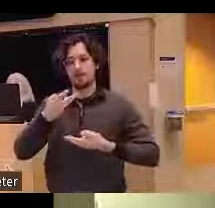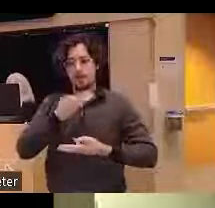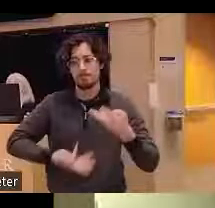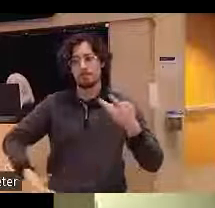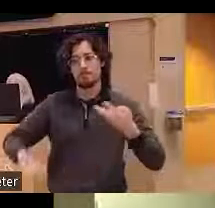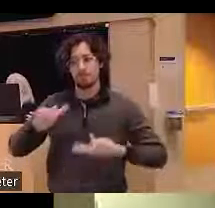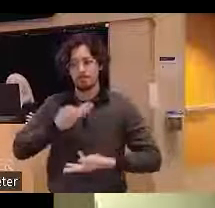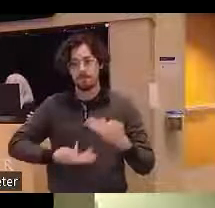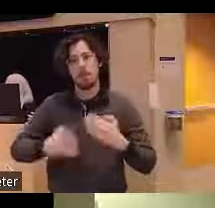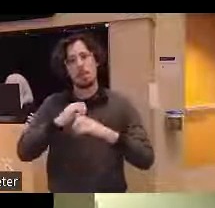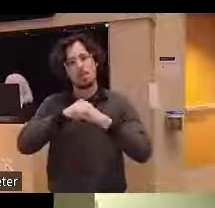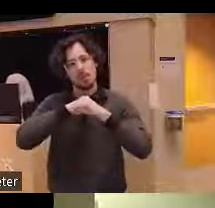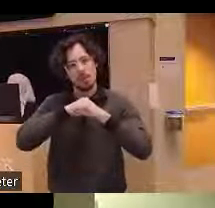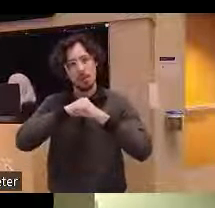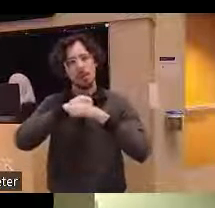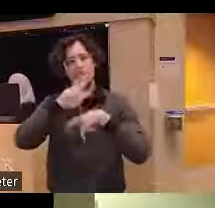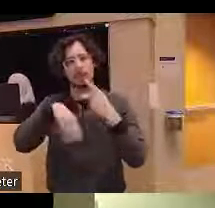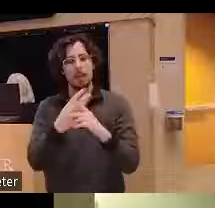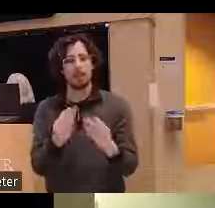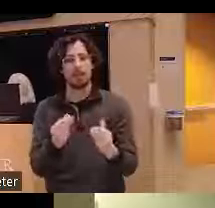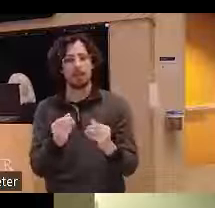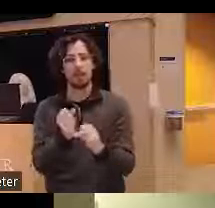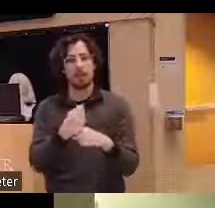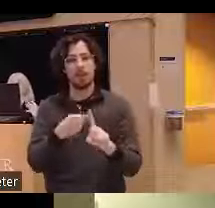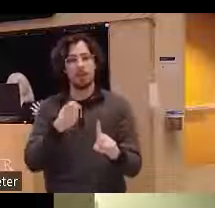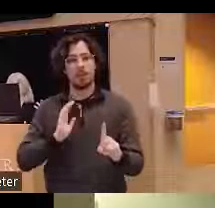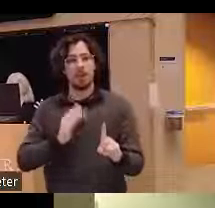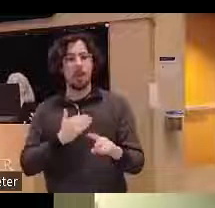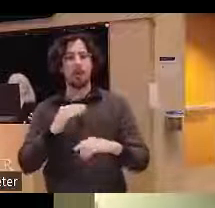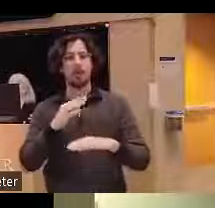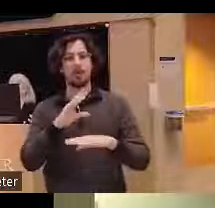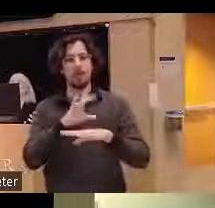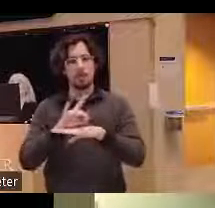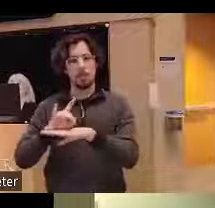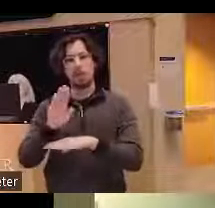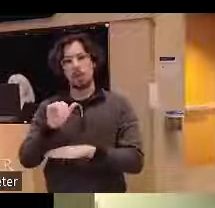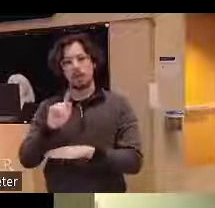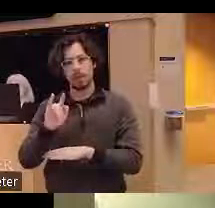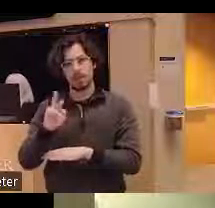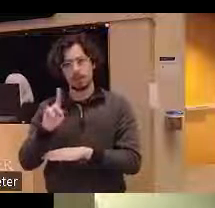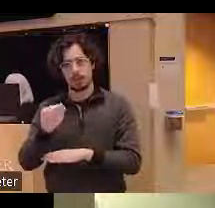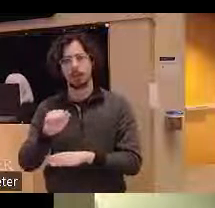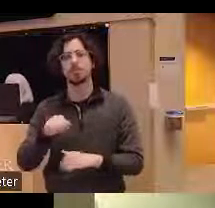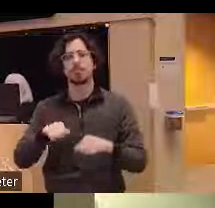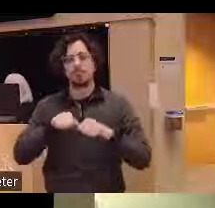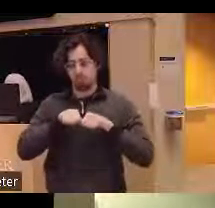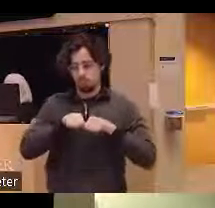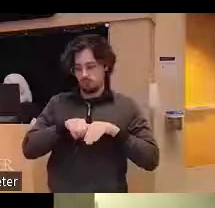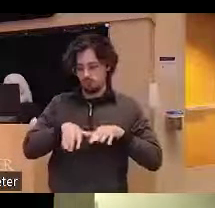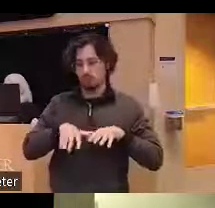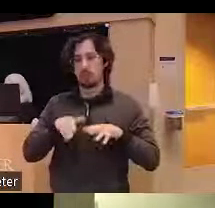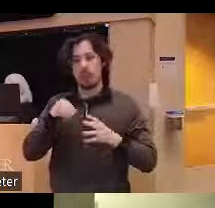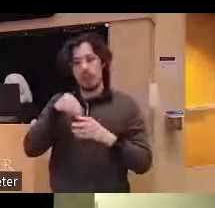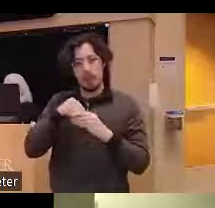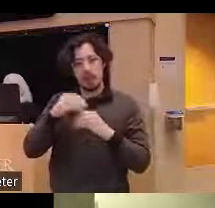detective substances made by the bacteria secreted into the bloodstream so I mean it's just really